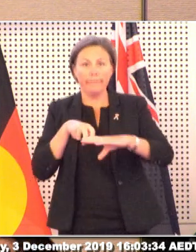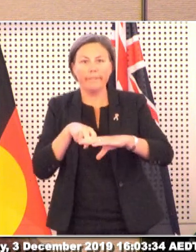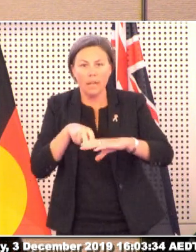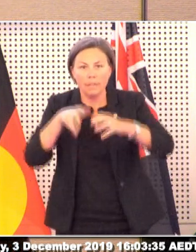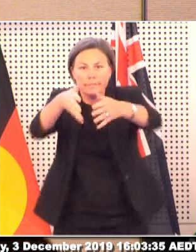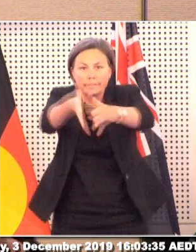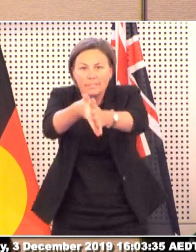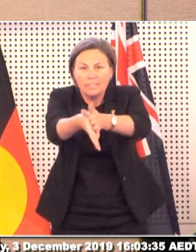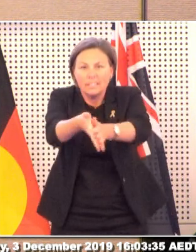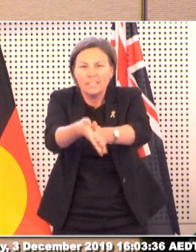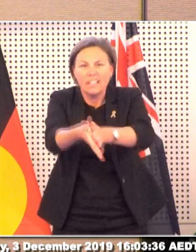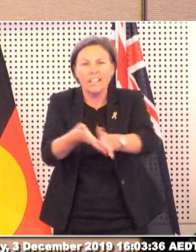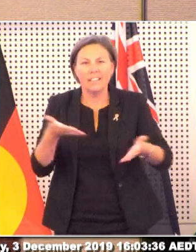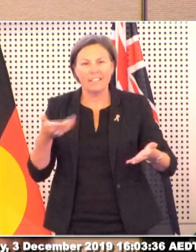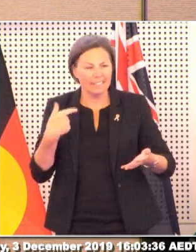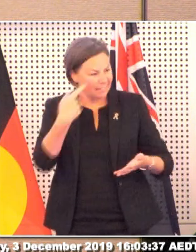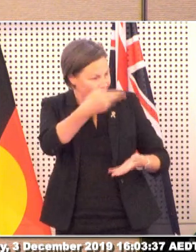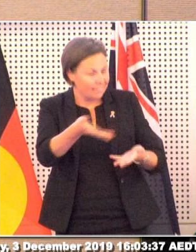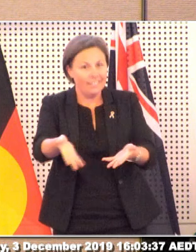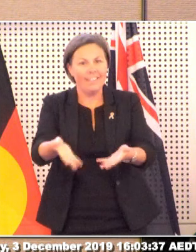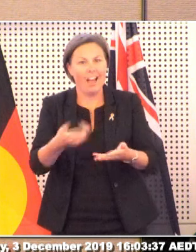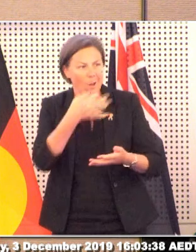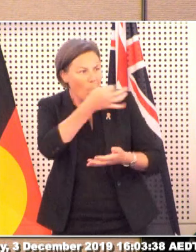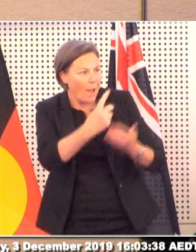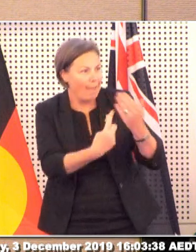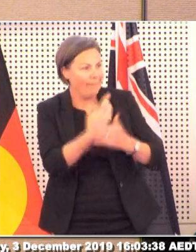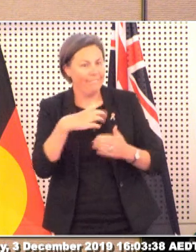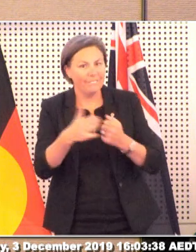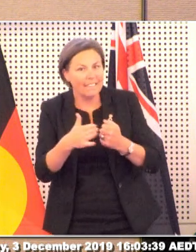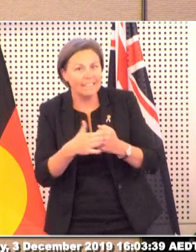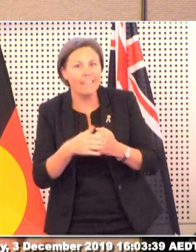happening, what’s happening, it’s like there is – it has come back there will be